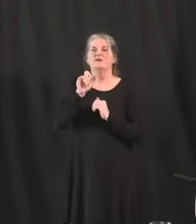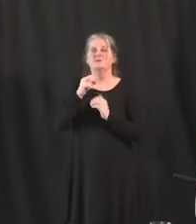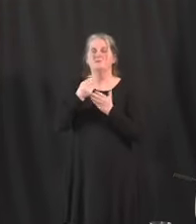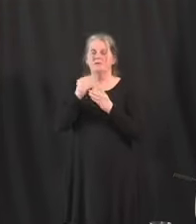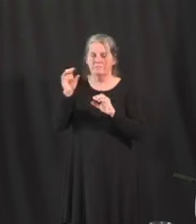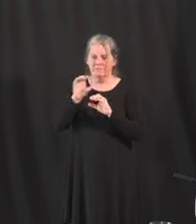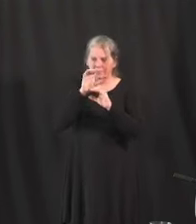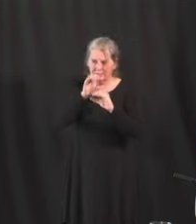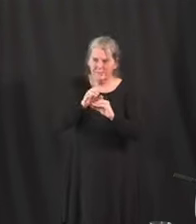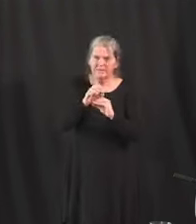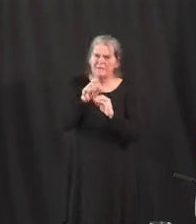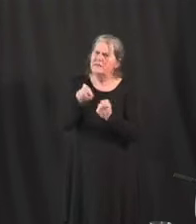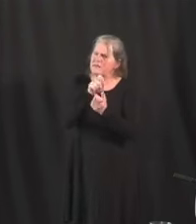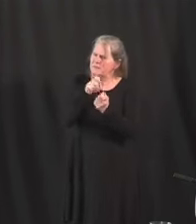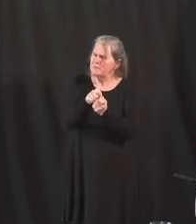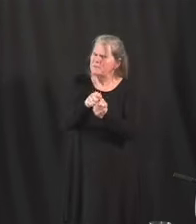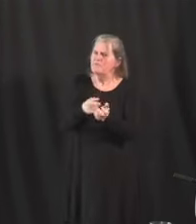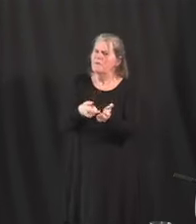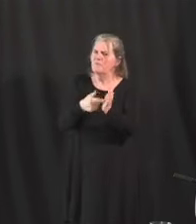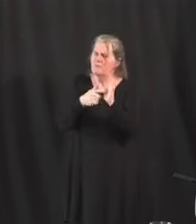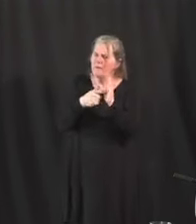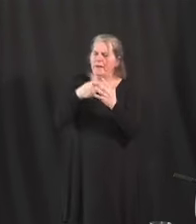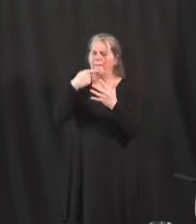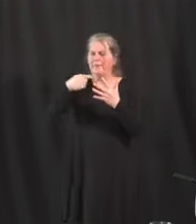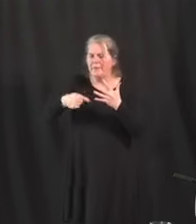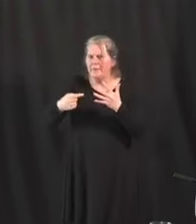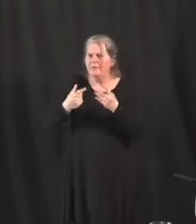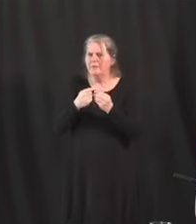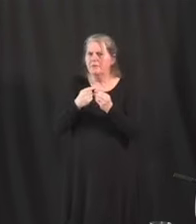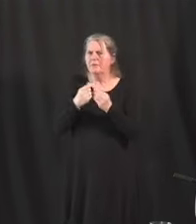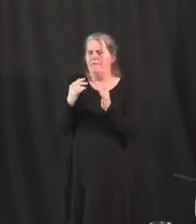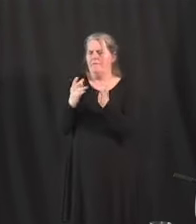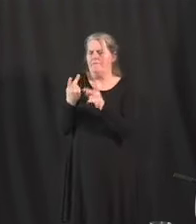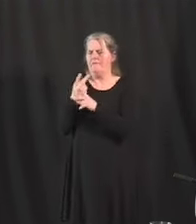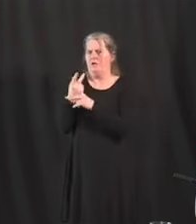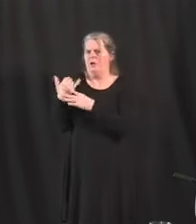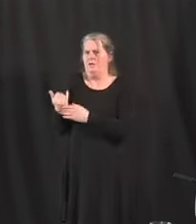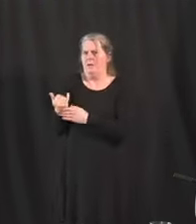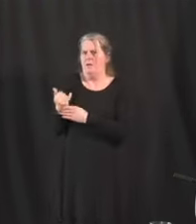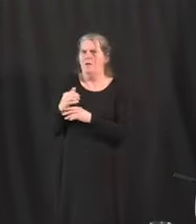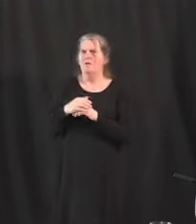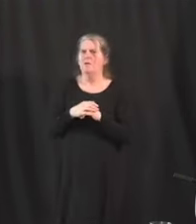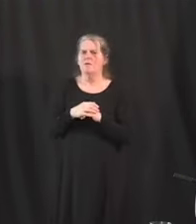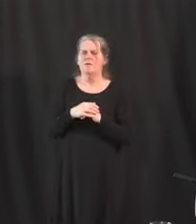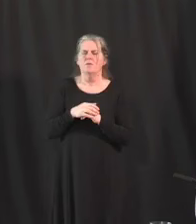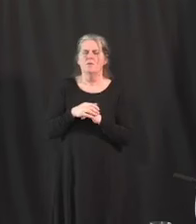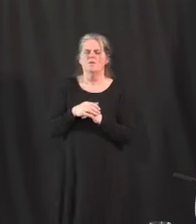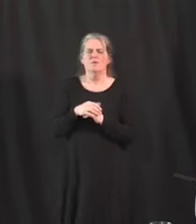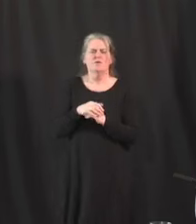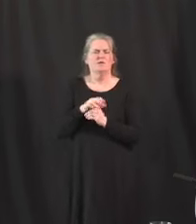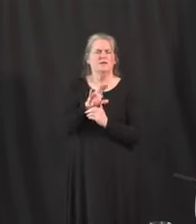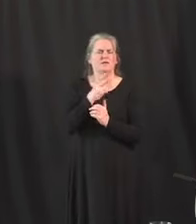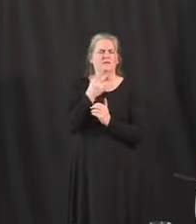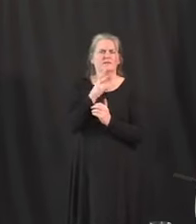THE DETAILS ARE BEING WORKED OUT AS WE SPEAK. AND, OF COURSE, THE LUMP SUM $17 ODD MILLION FOR HEALTHCARE